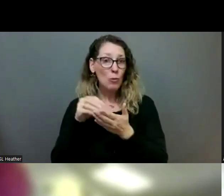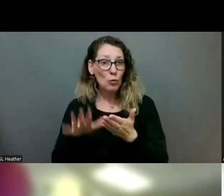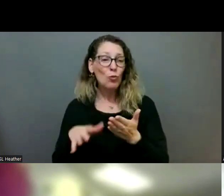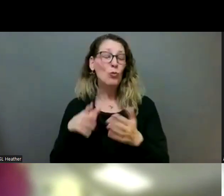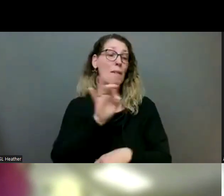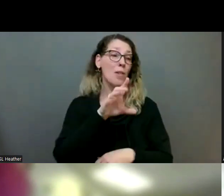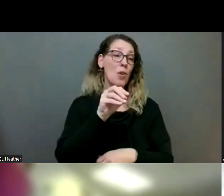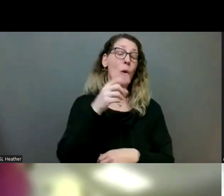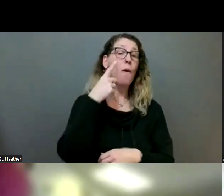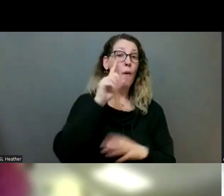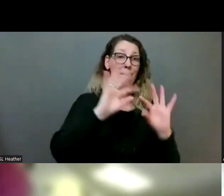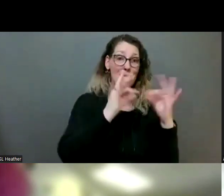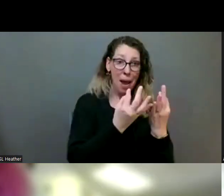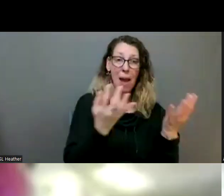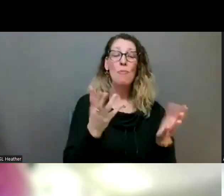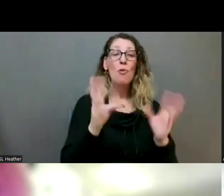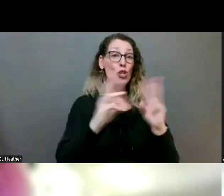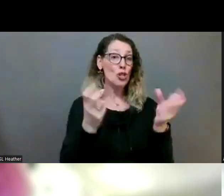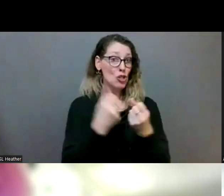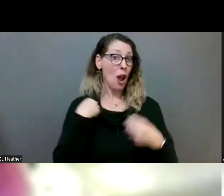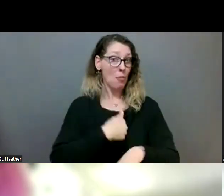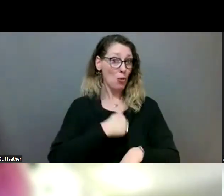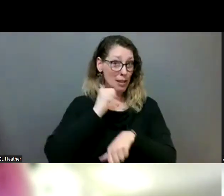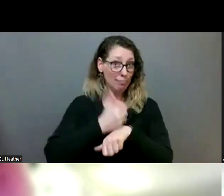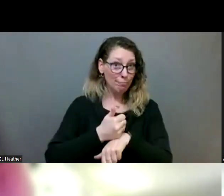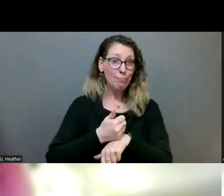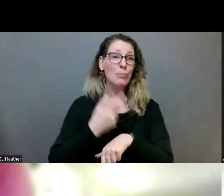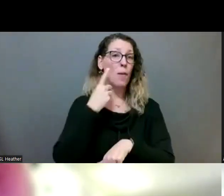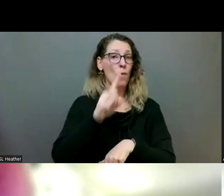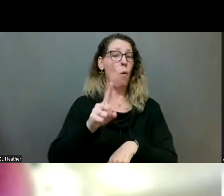we have workshops that we have been creating and having for our families so that we can